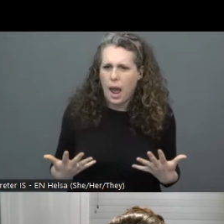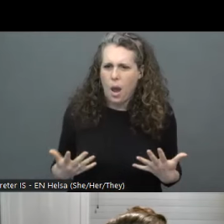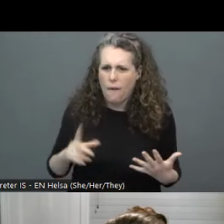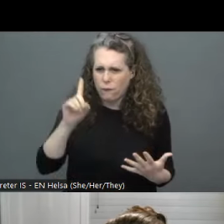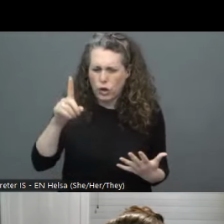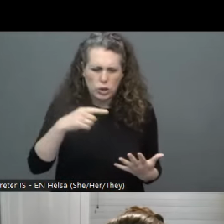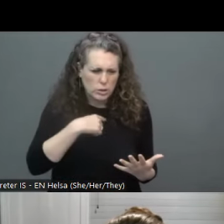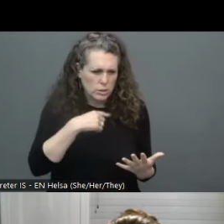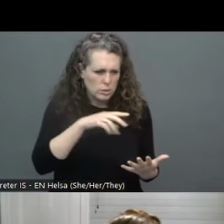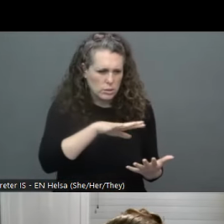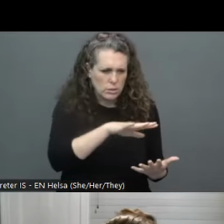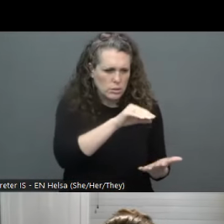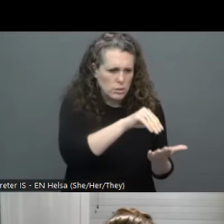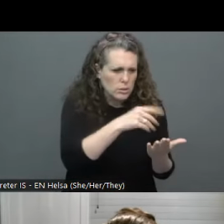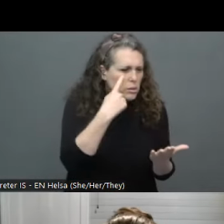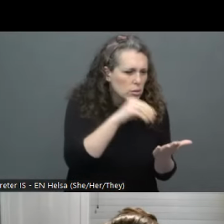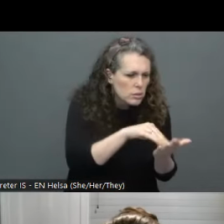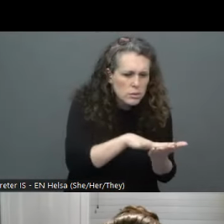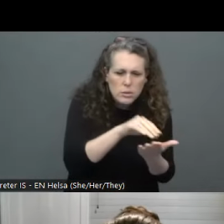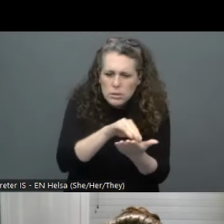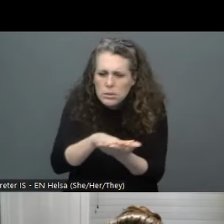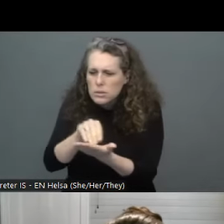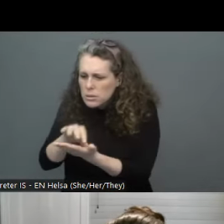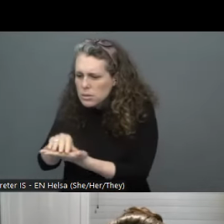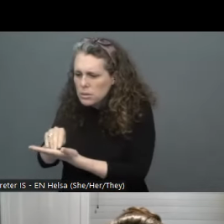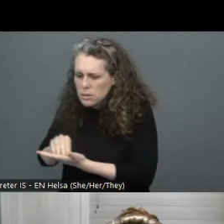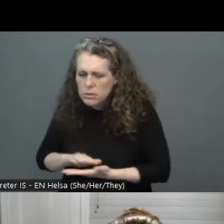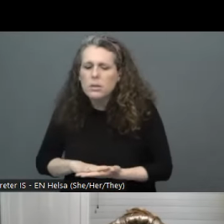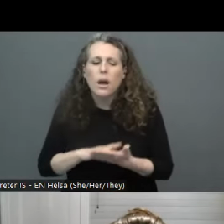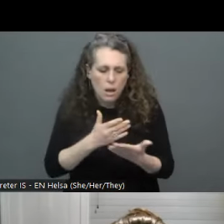we can identify some of the lessons learned and opportunities for the DRG to consider.